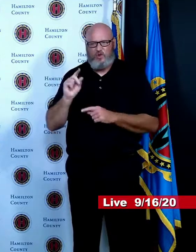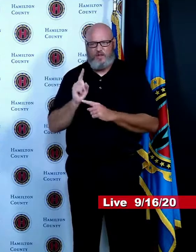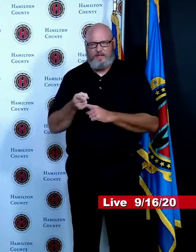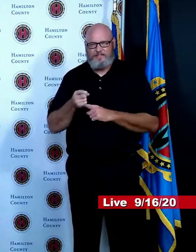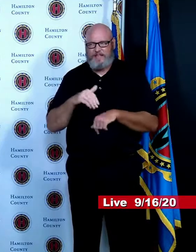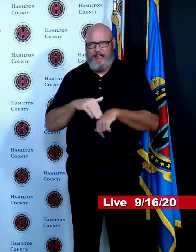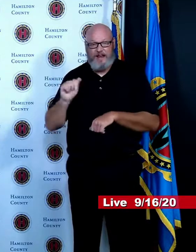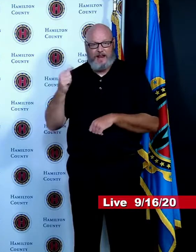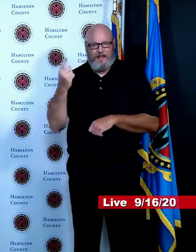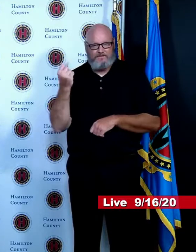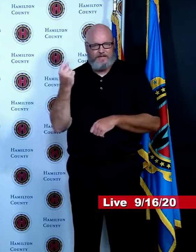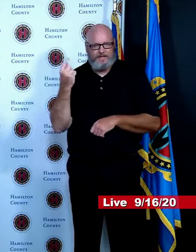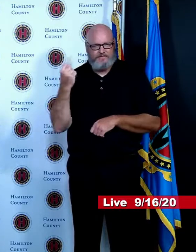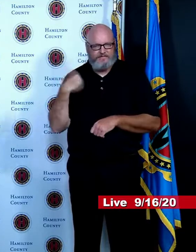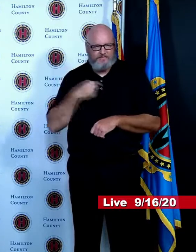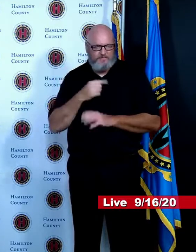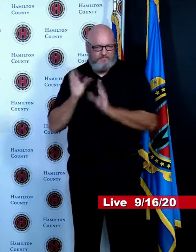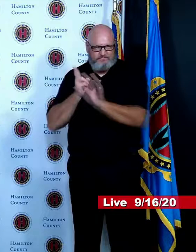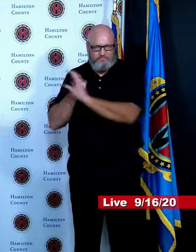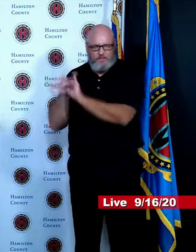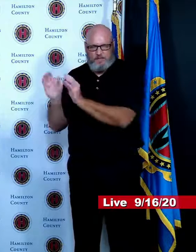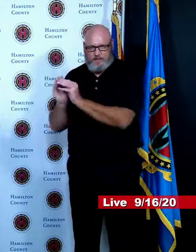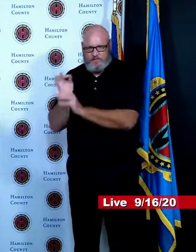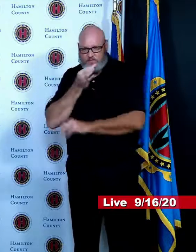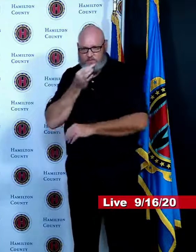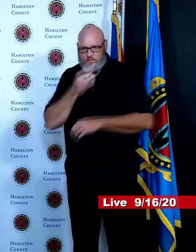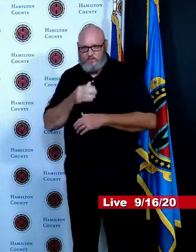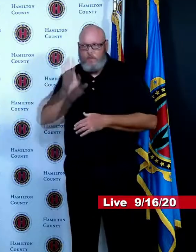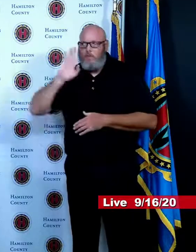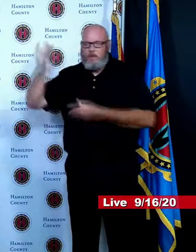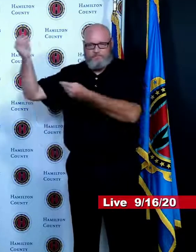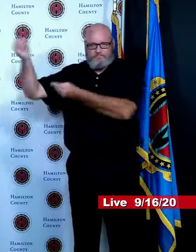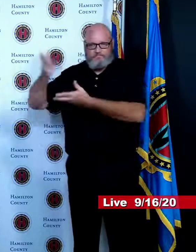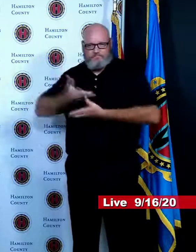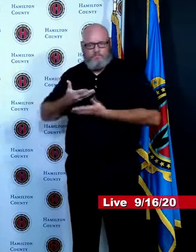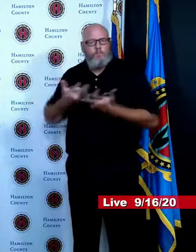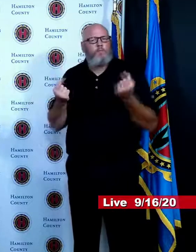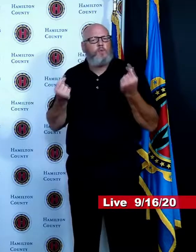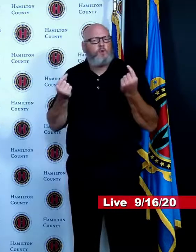should expect some guidance from the state here shortly so